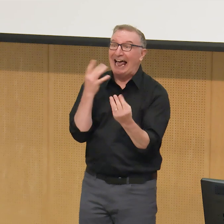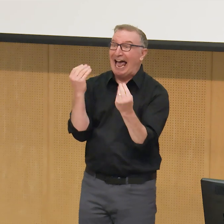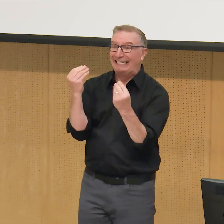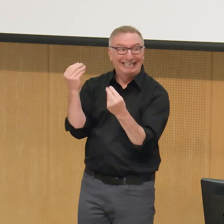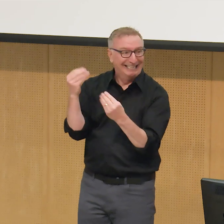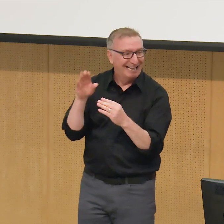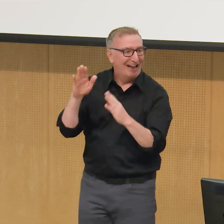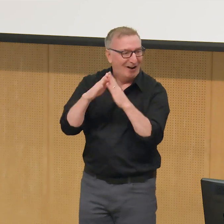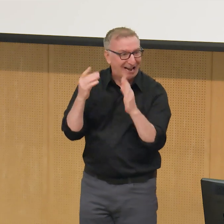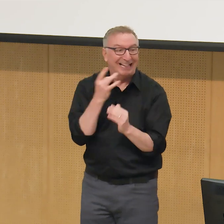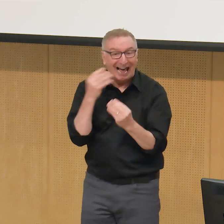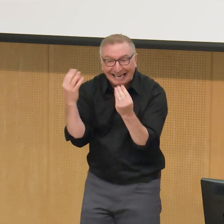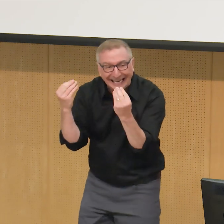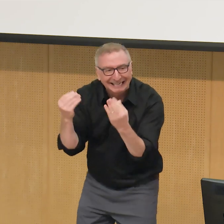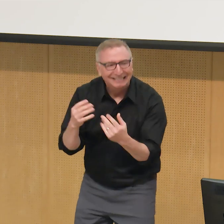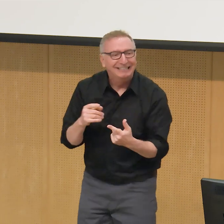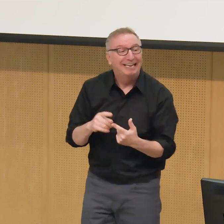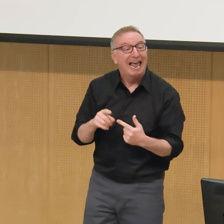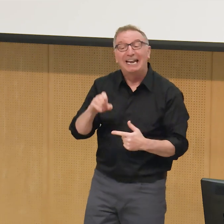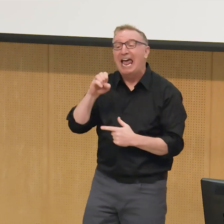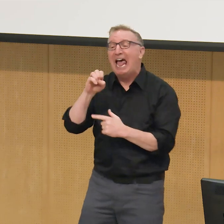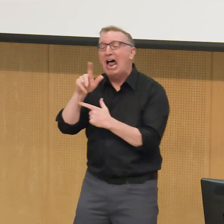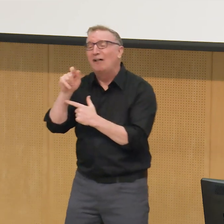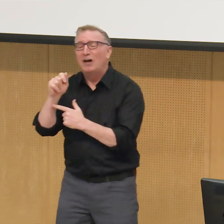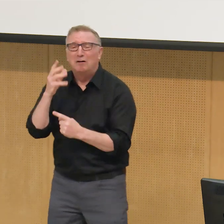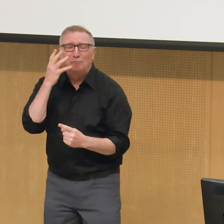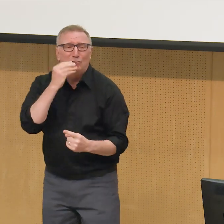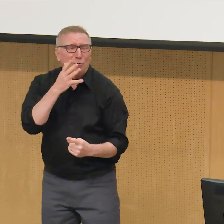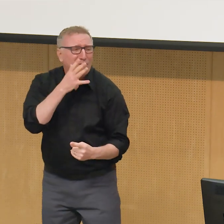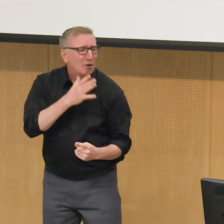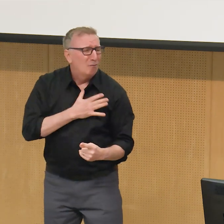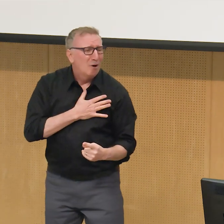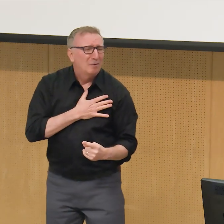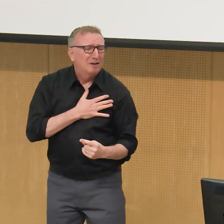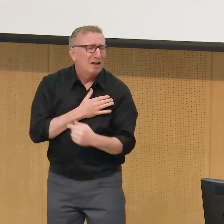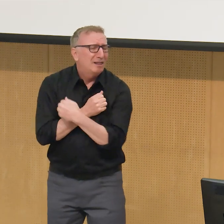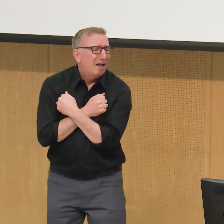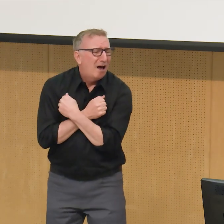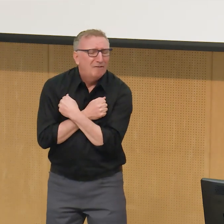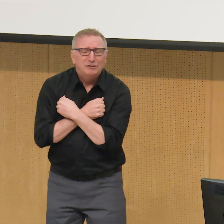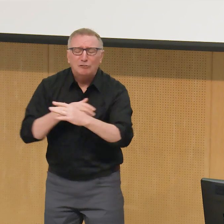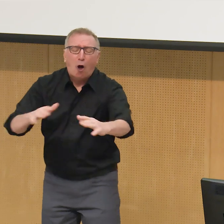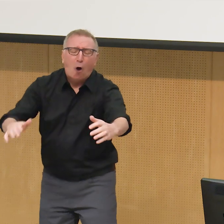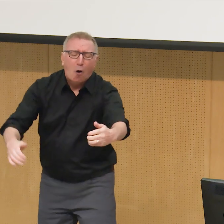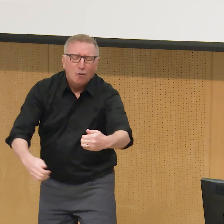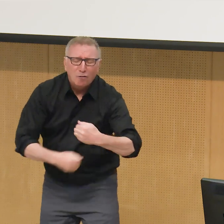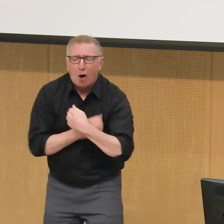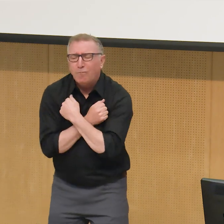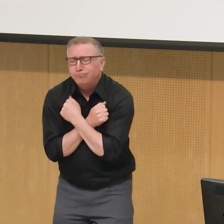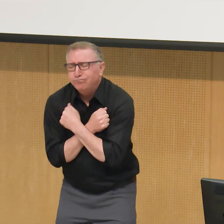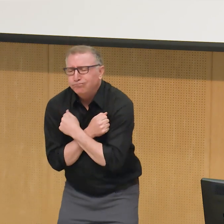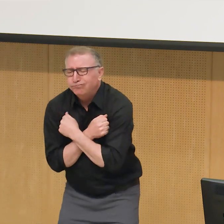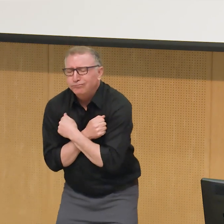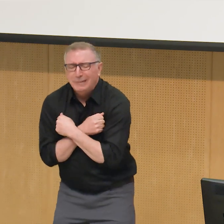they actually had a flashing doorbell, and Elva, who was a lovely, lovely woman, a beautiful woman, would open the door and give us a hug